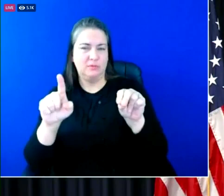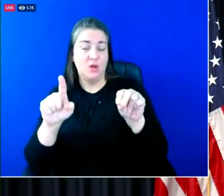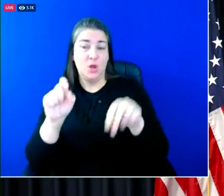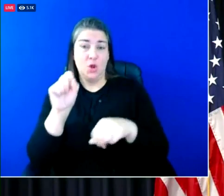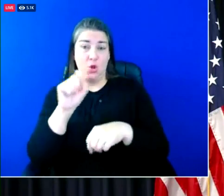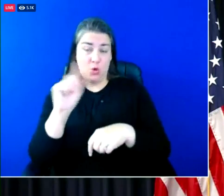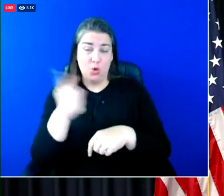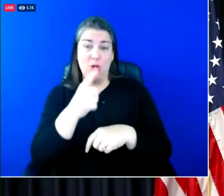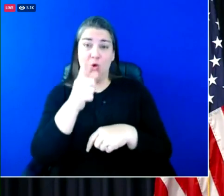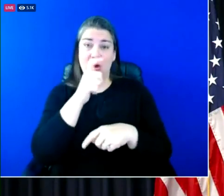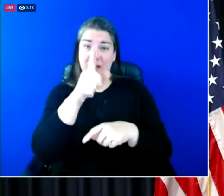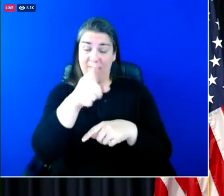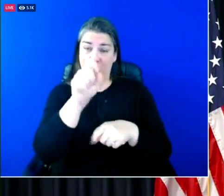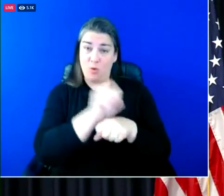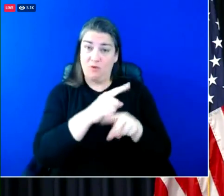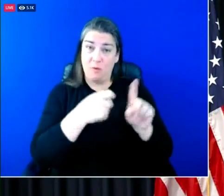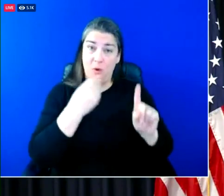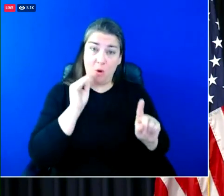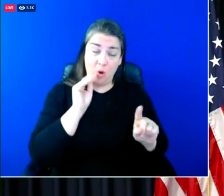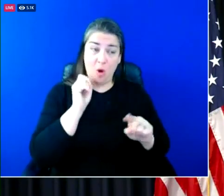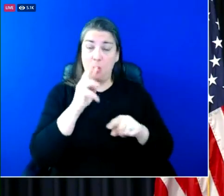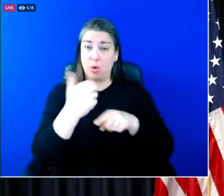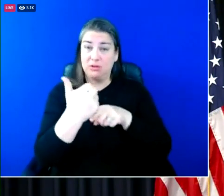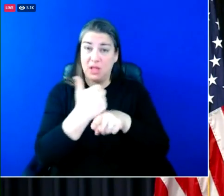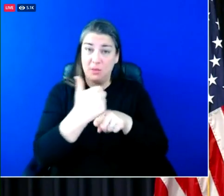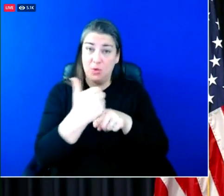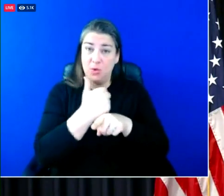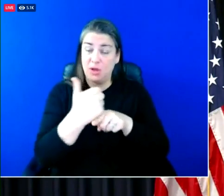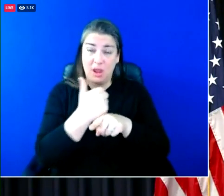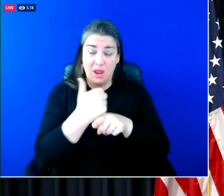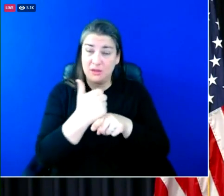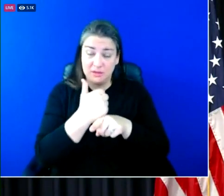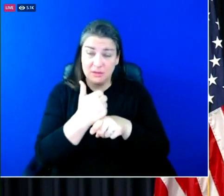essential employees designated for mandatory operations should continue to